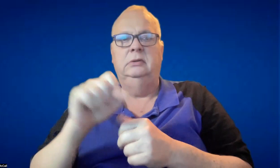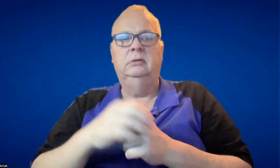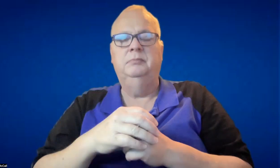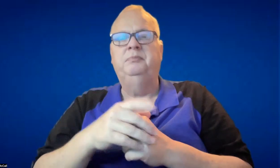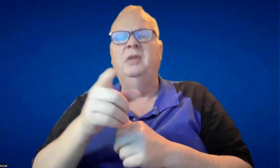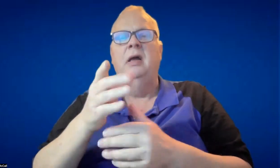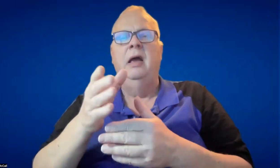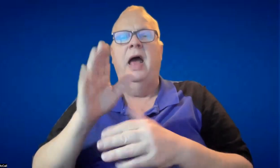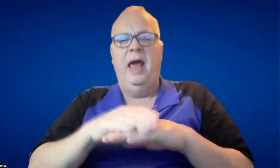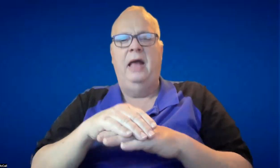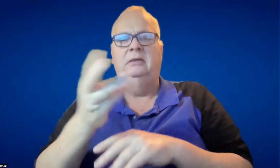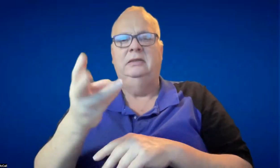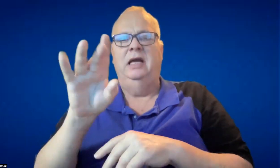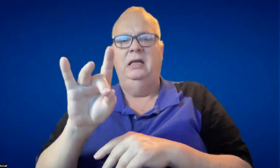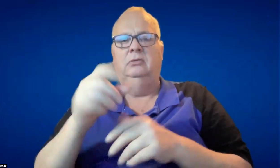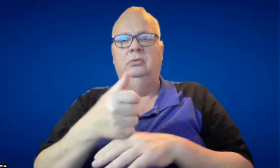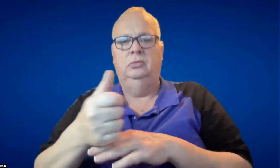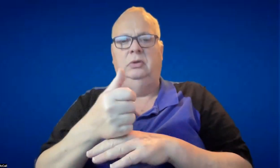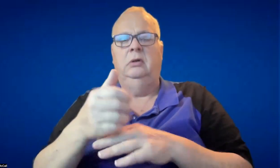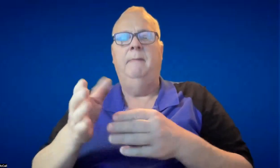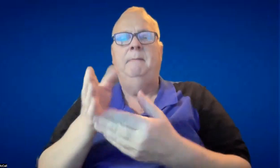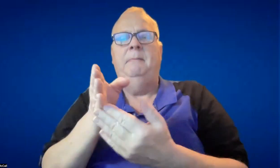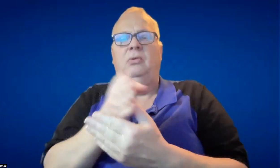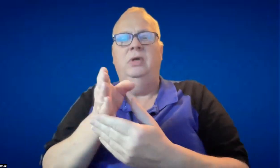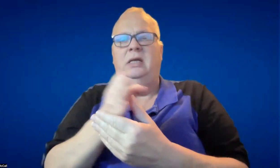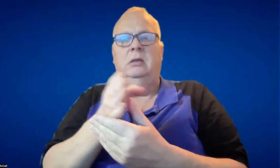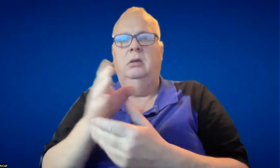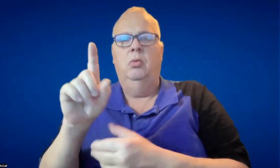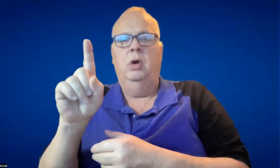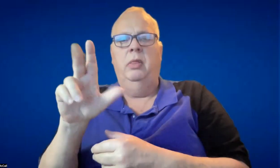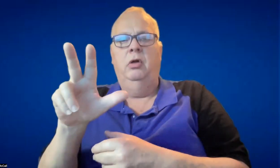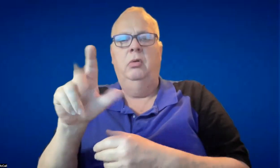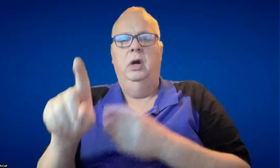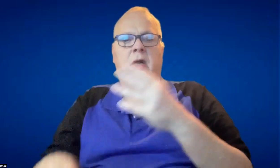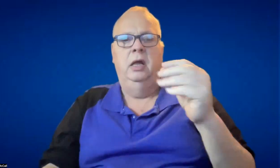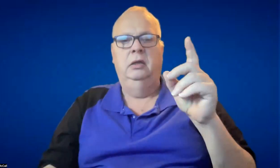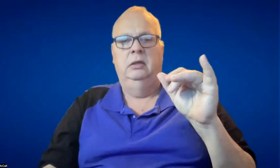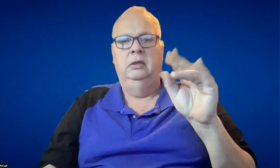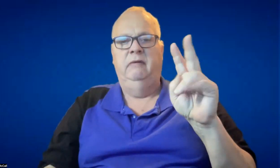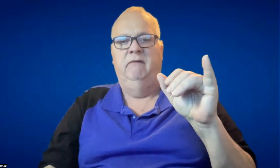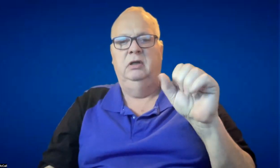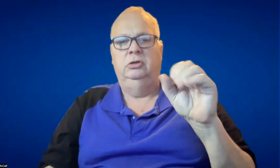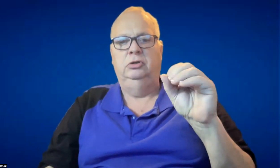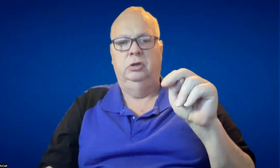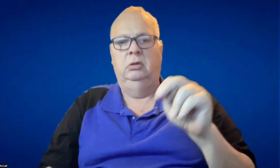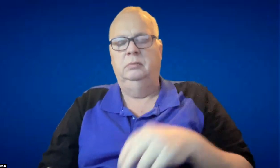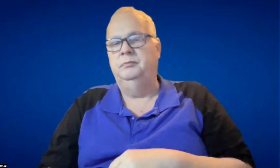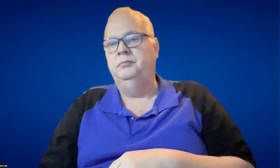It's on 68th St between 131 and Division.